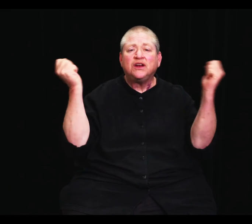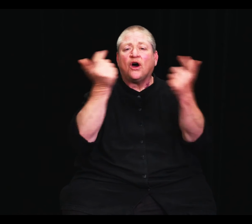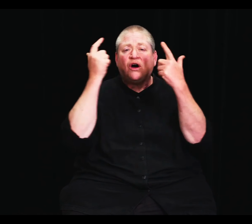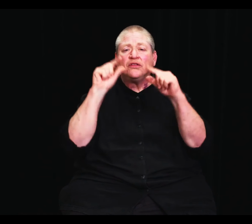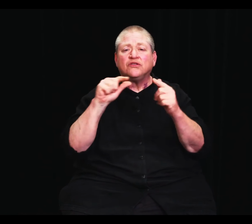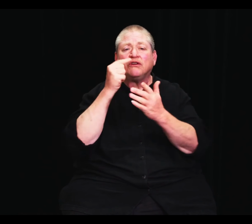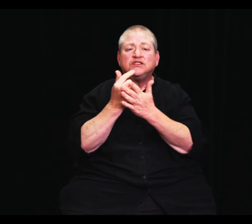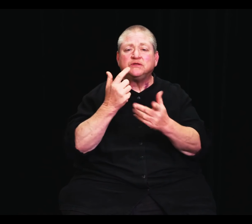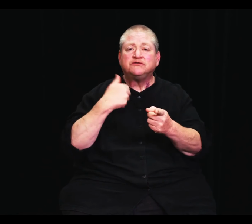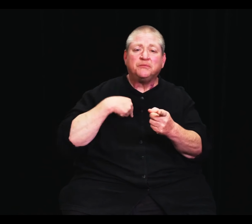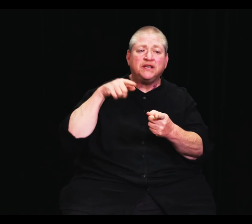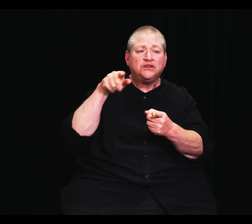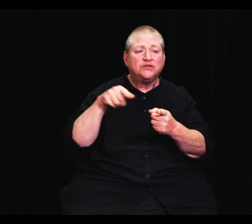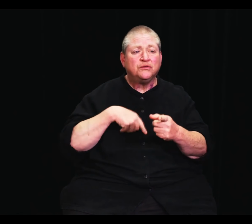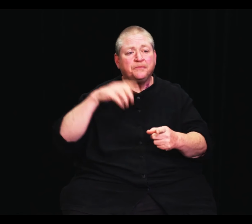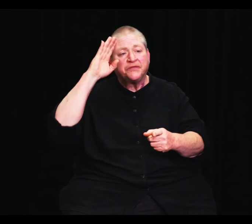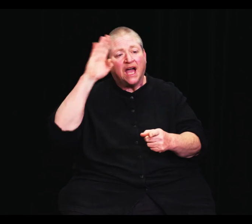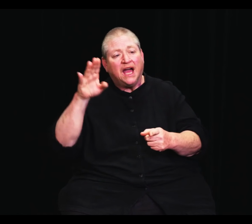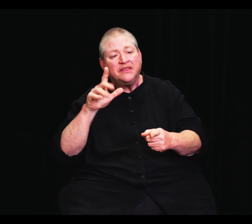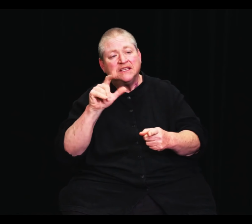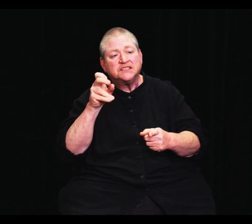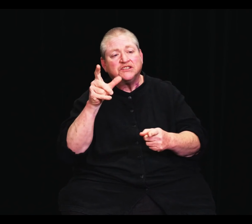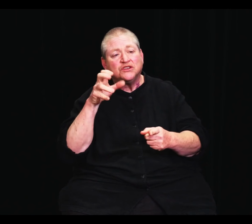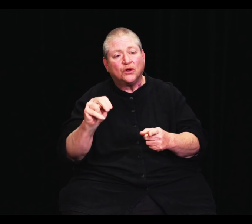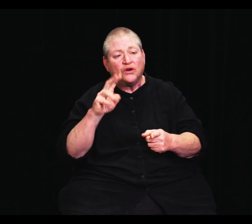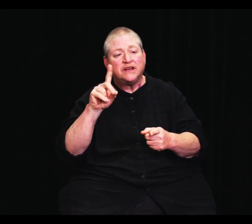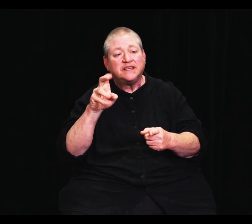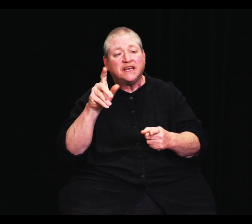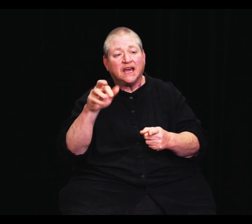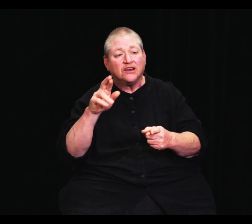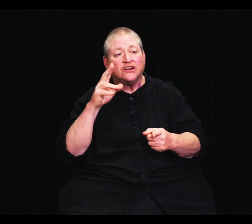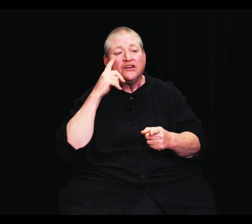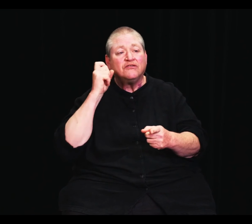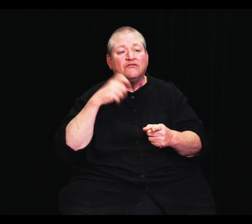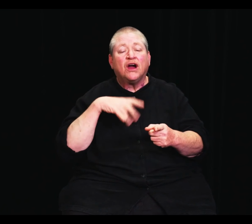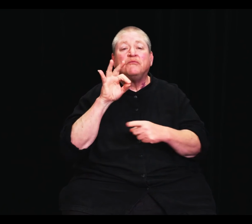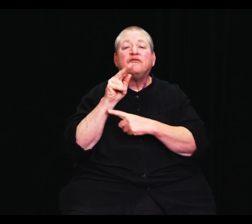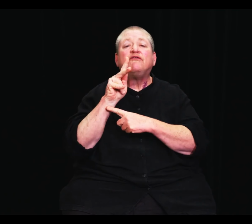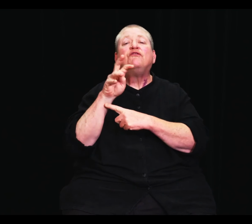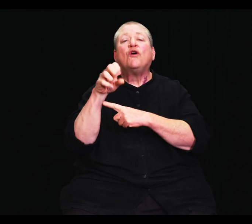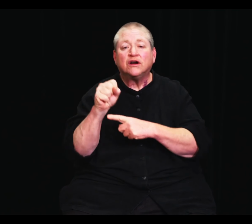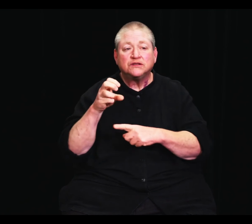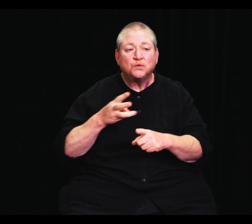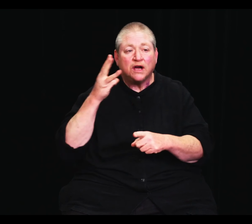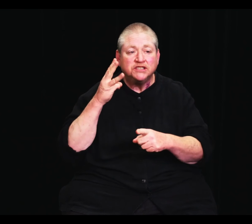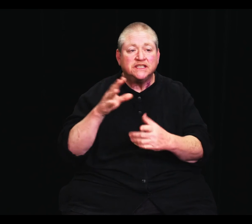Campus is so lonely without you. We celebrate all our graduates from me to you. Congratulations!